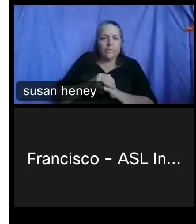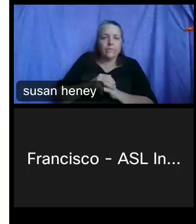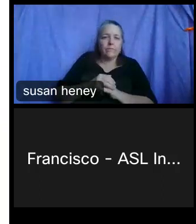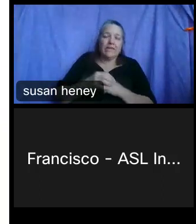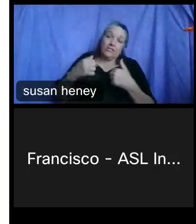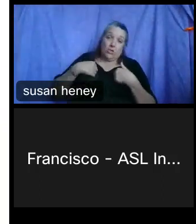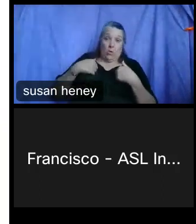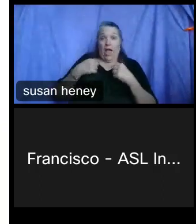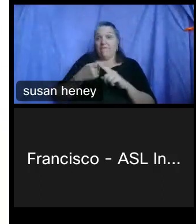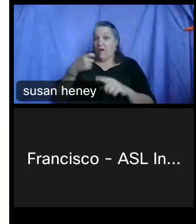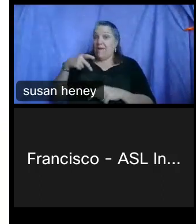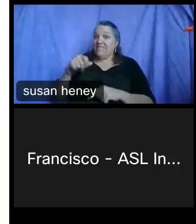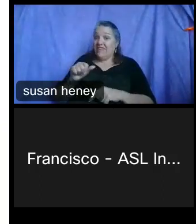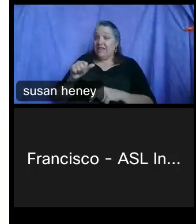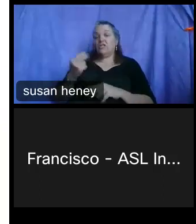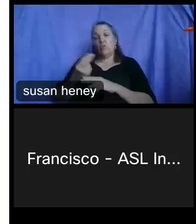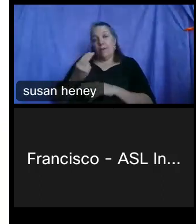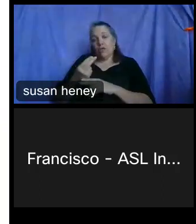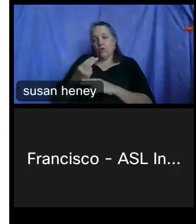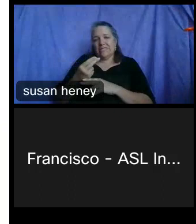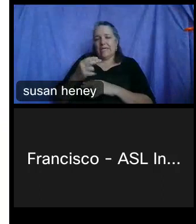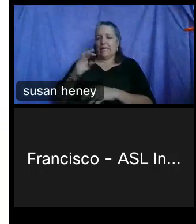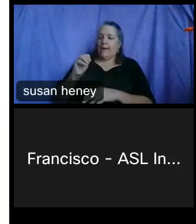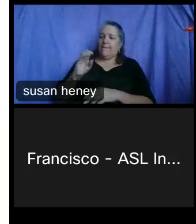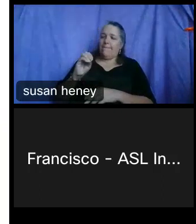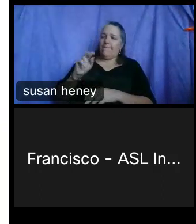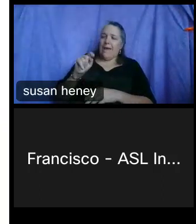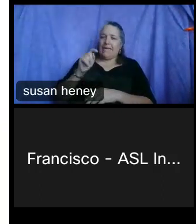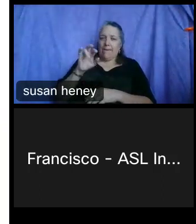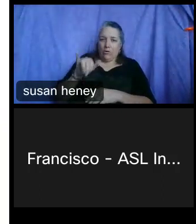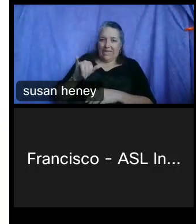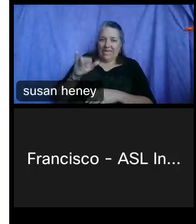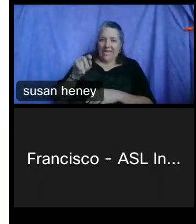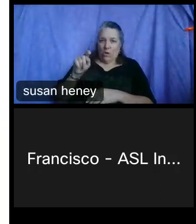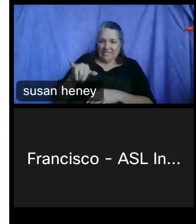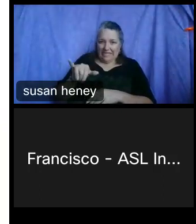this time, I'm using Montgomery County as the example geography. Our objective here